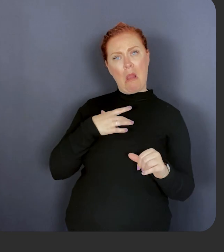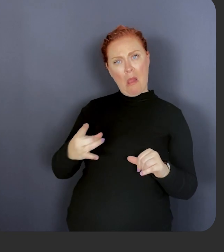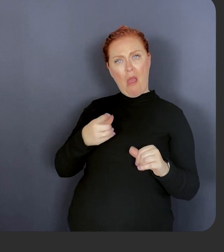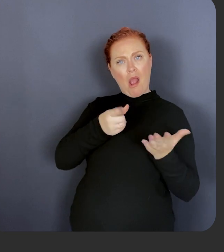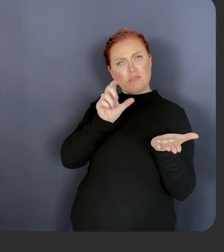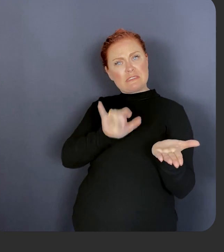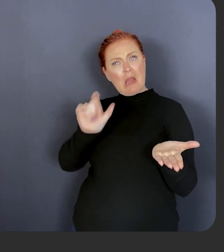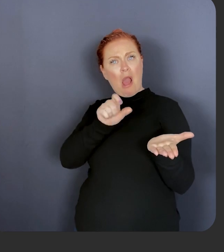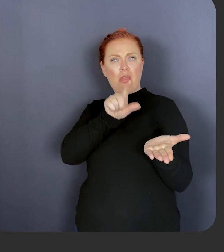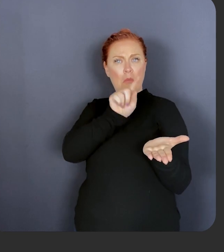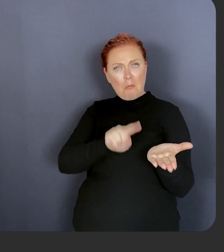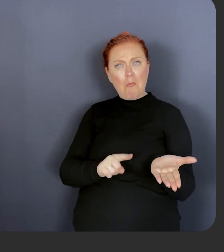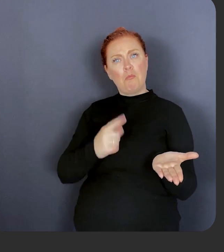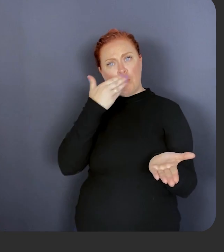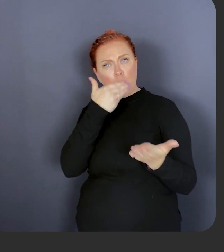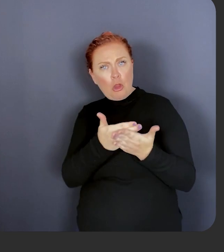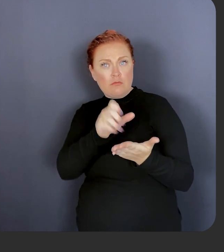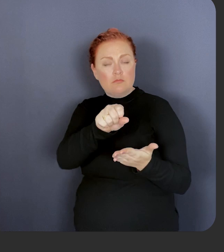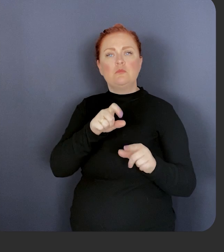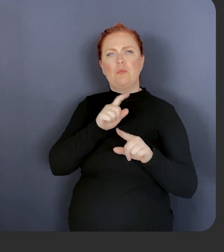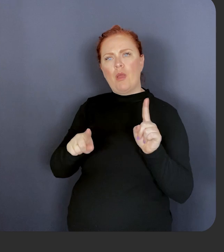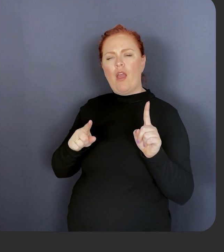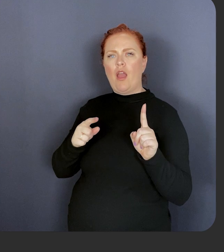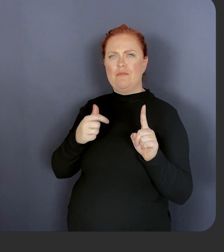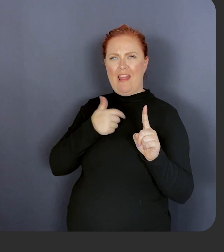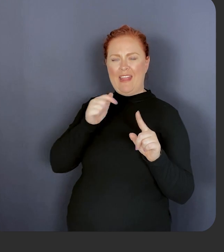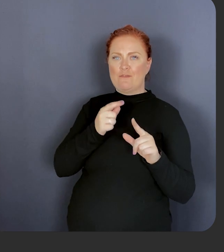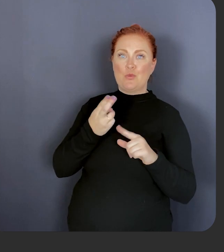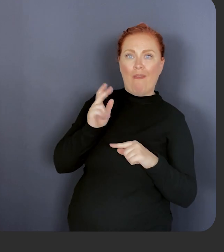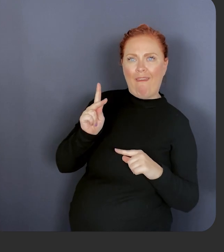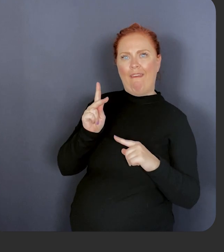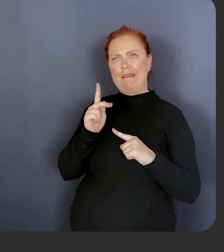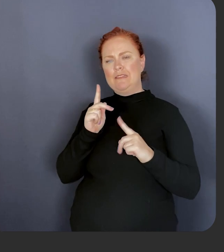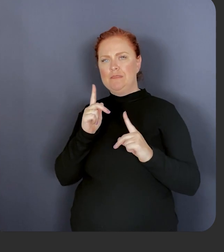like without having to use semantic HTML to hack it.